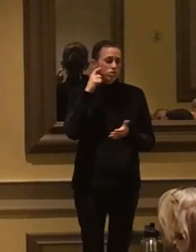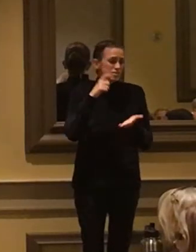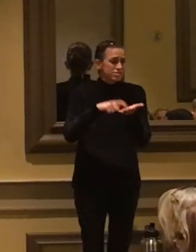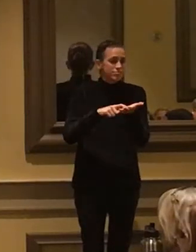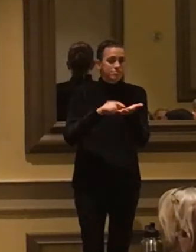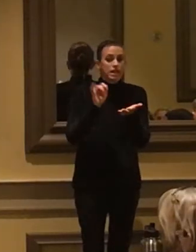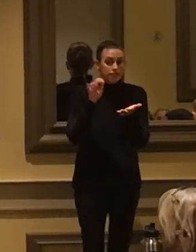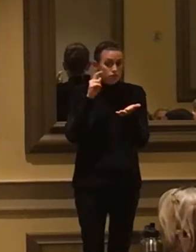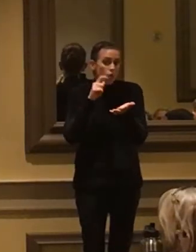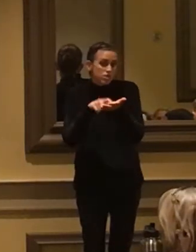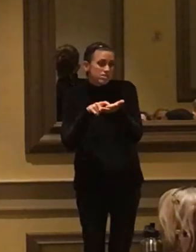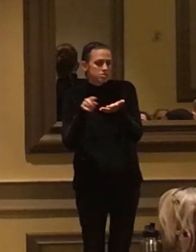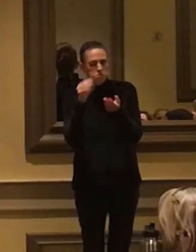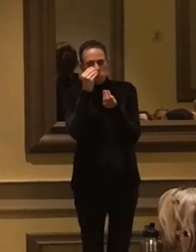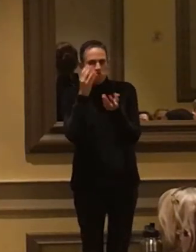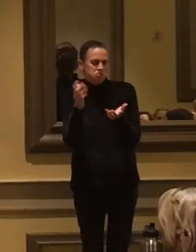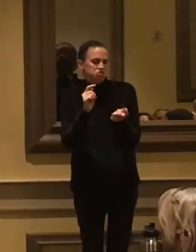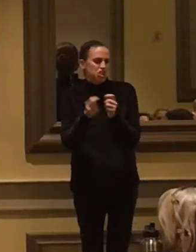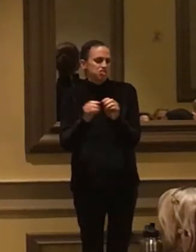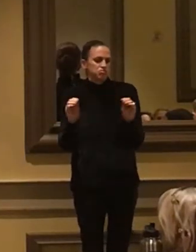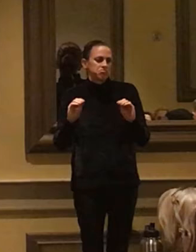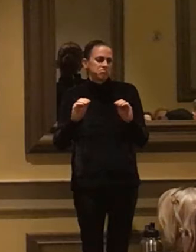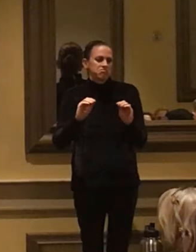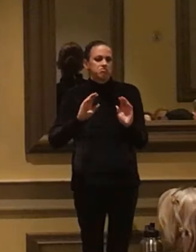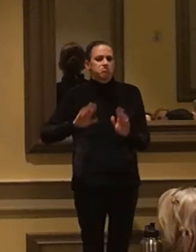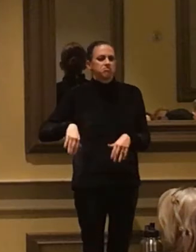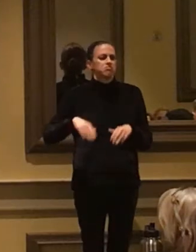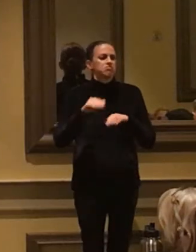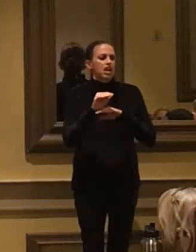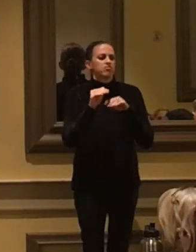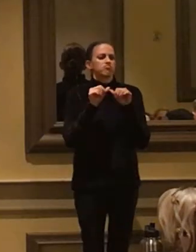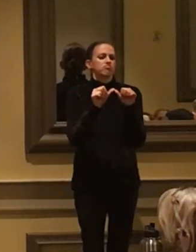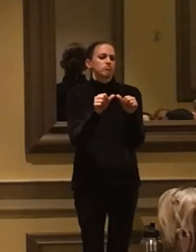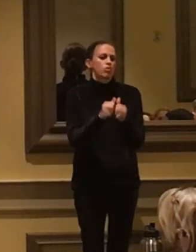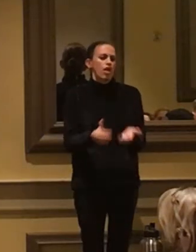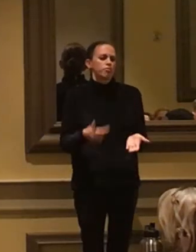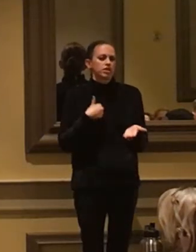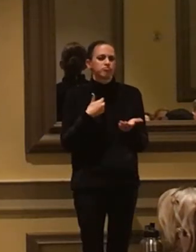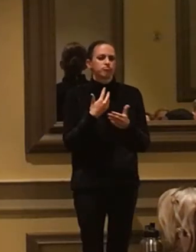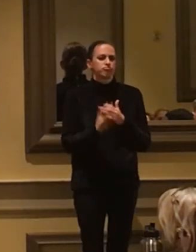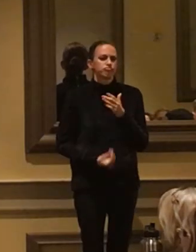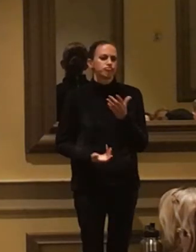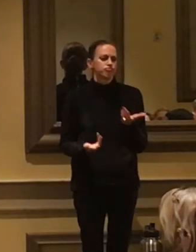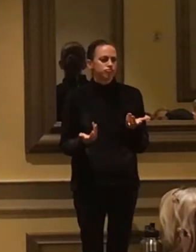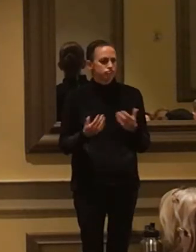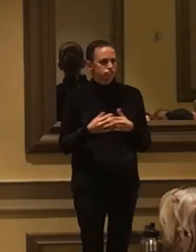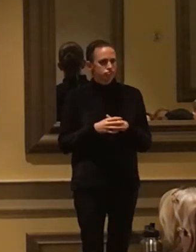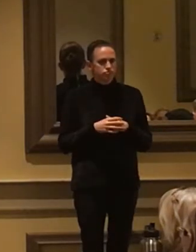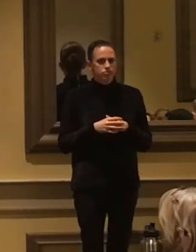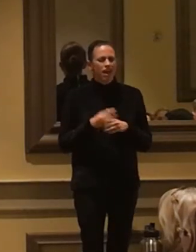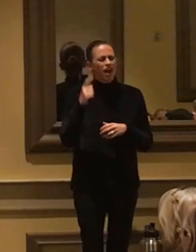they don't do enough to change anything and the night . I don't think there will ever be a day where it hurts any less.